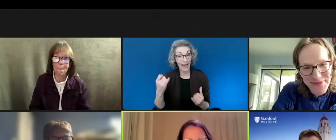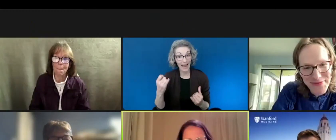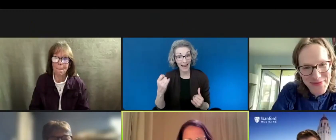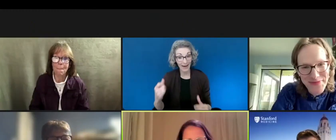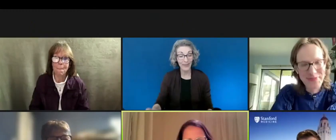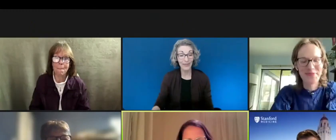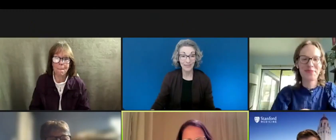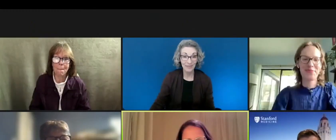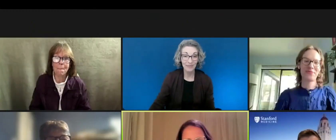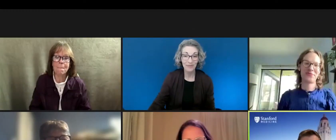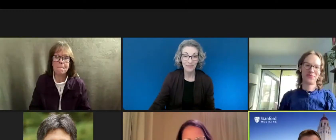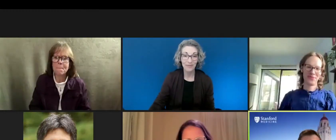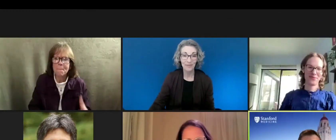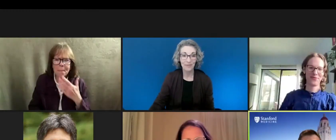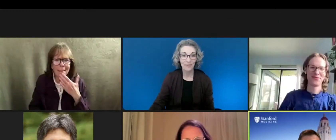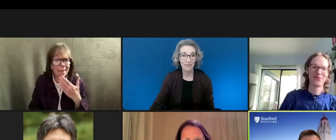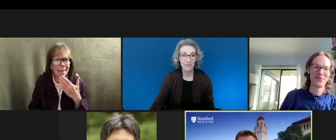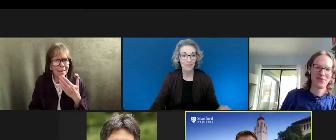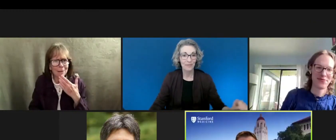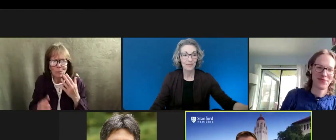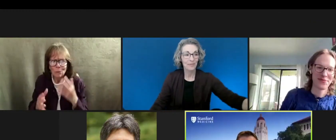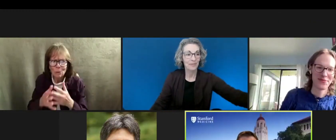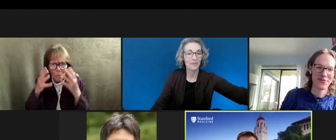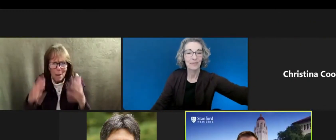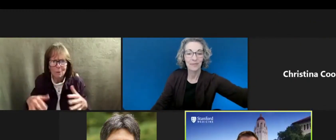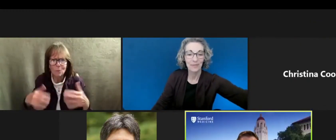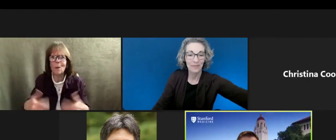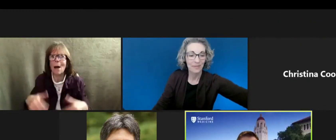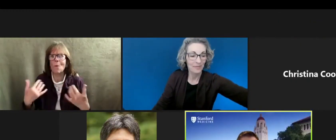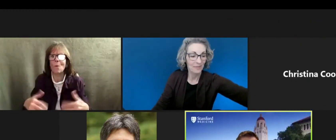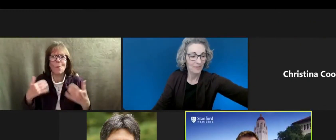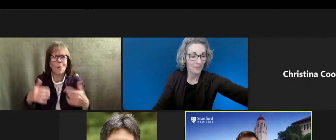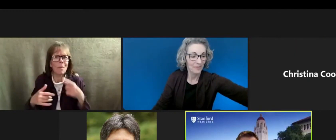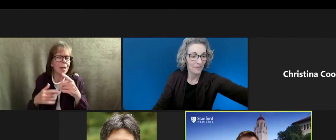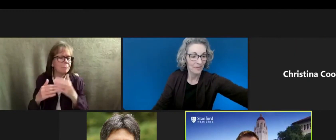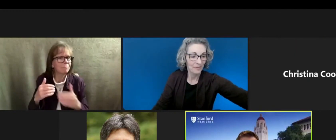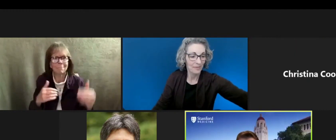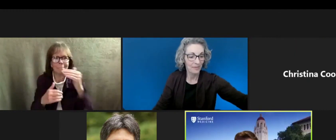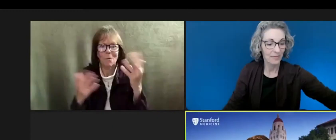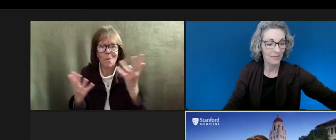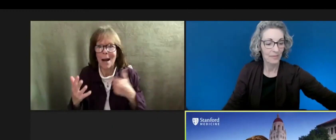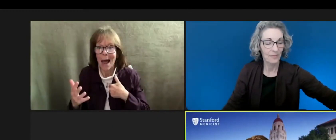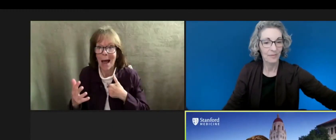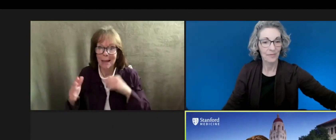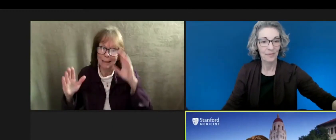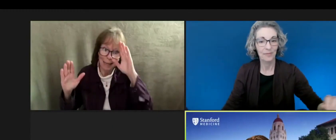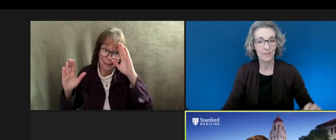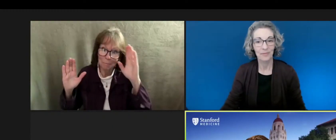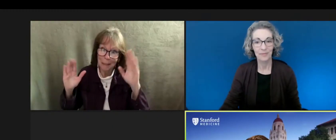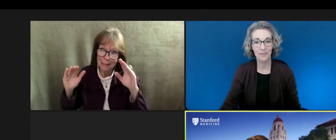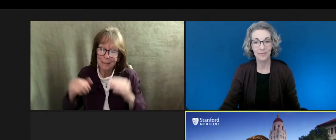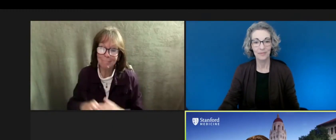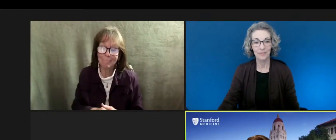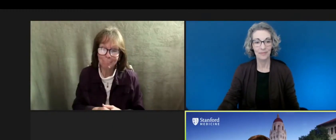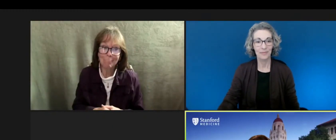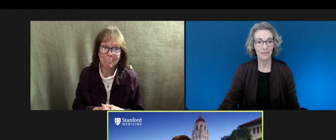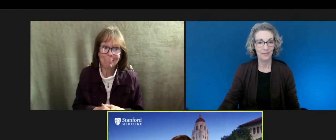Wow, that exceeded all of my expectations.